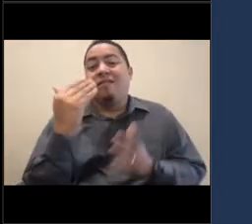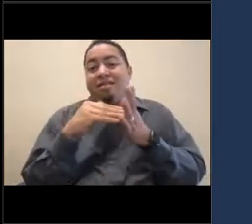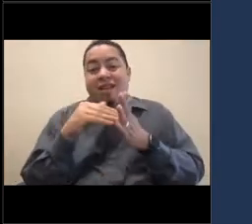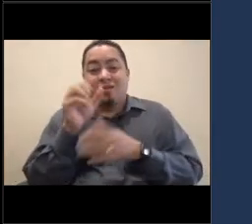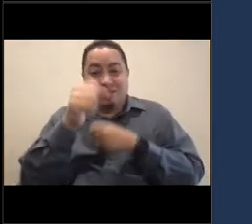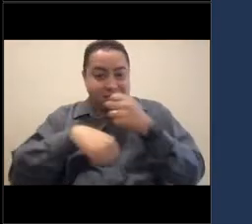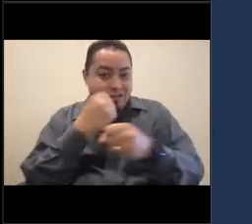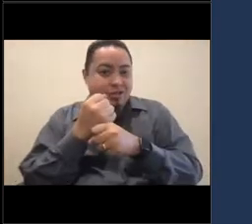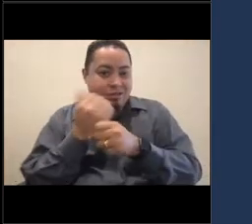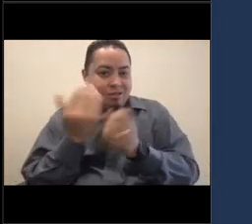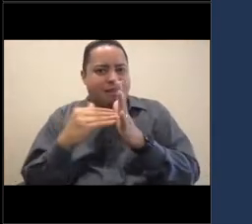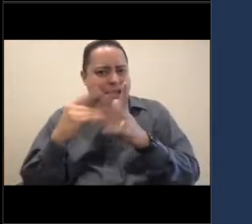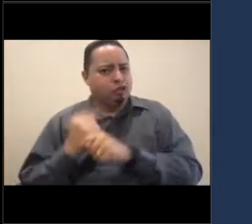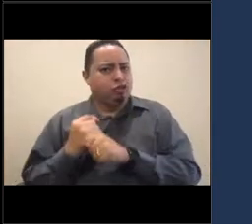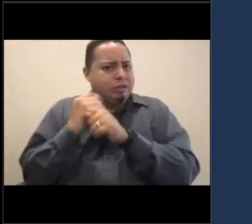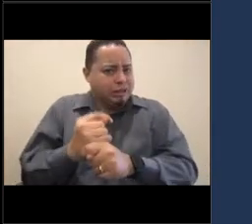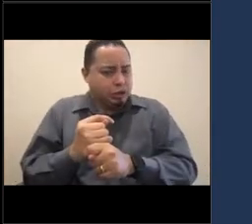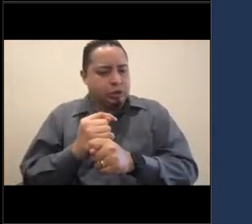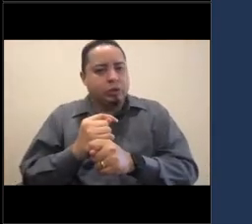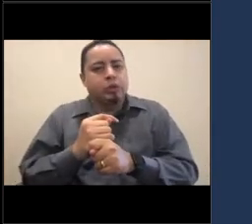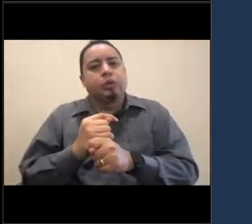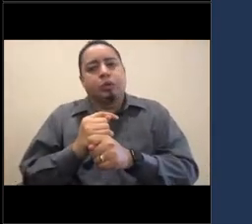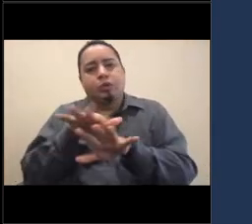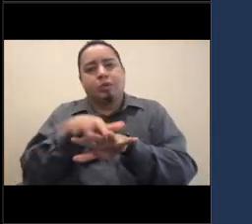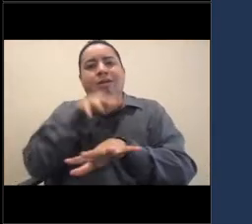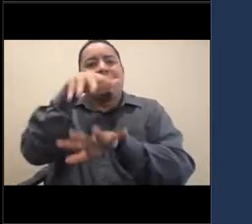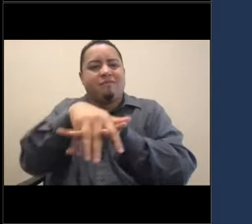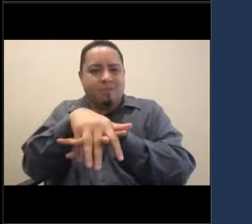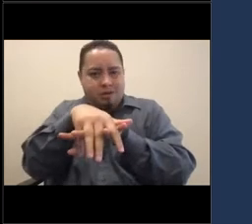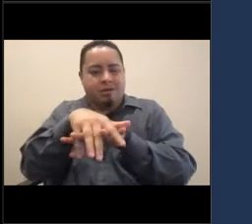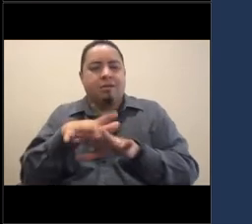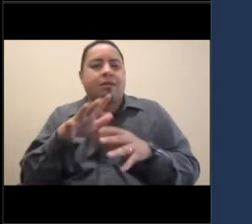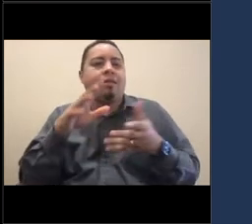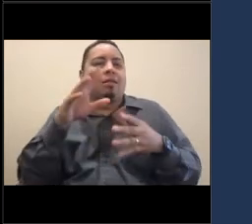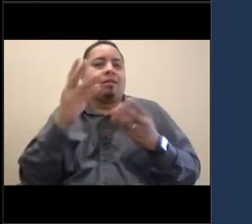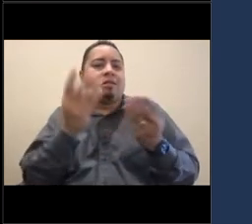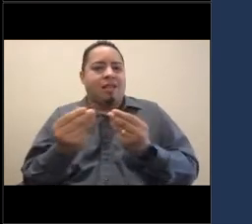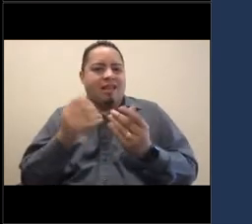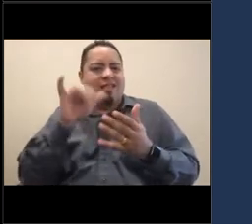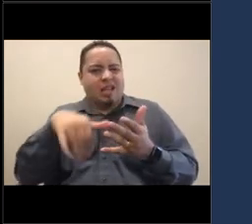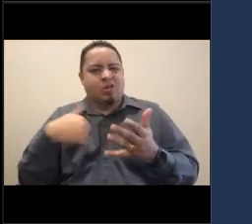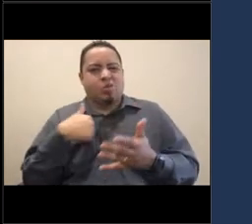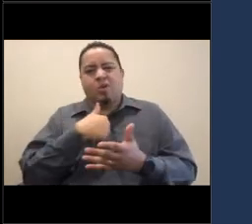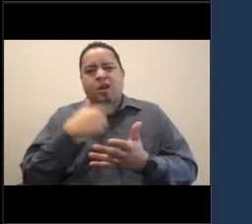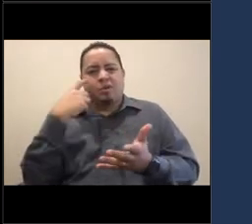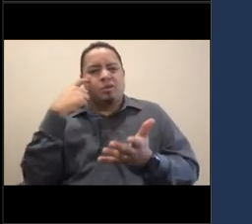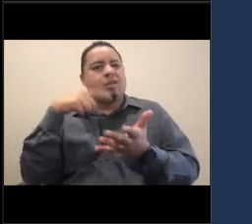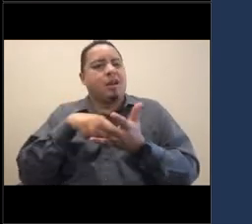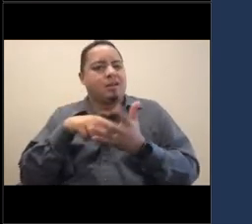and that's why we did the land acknowledgement to show that. Yeah, and I'll just share that